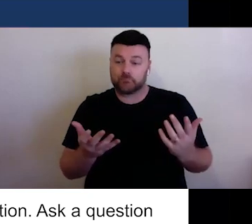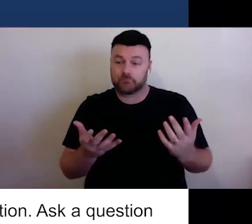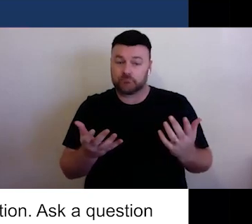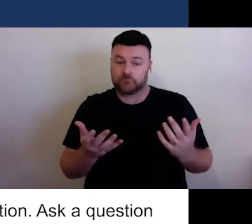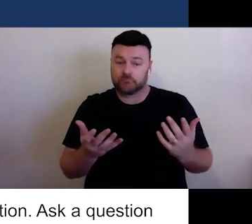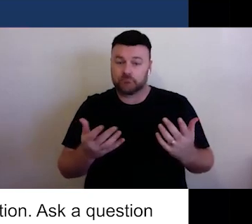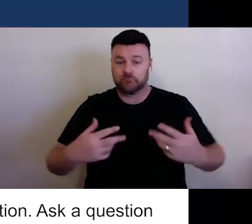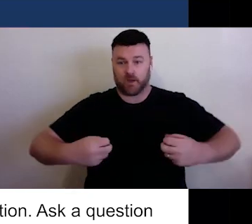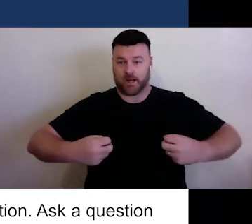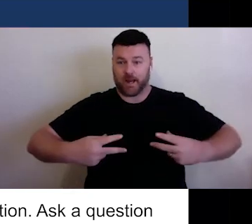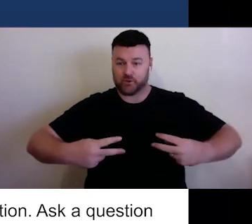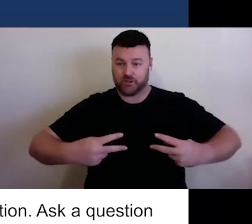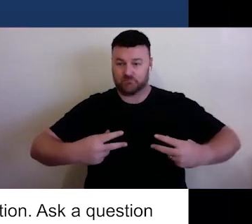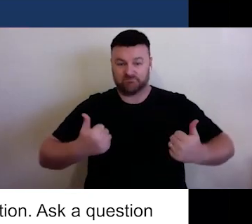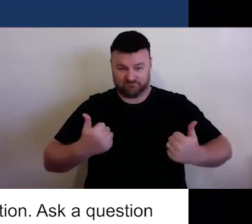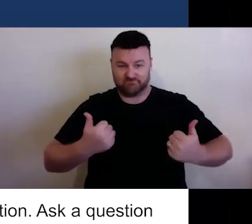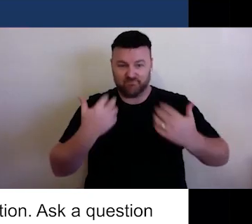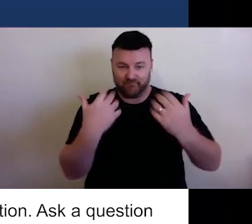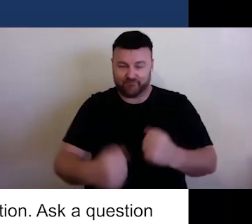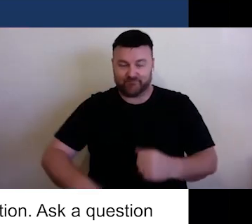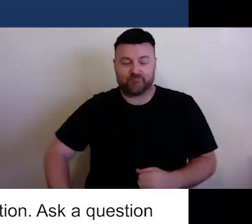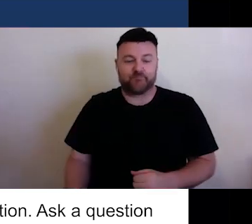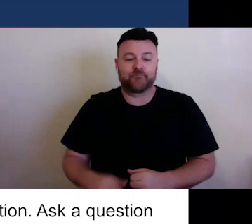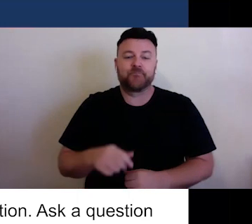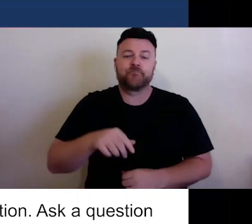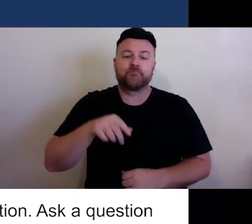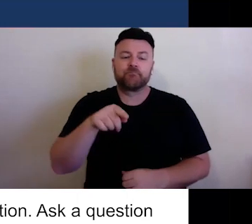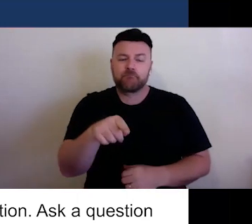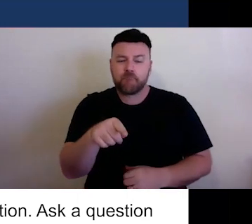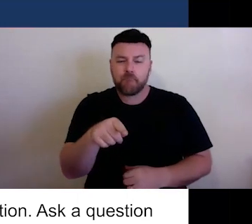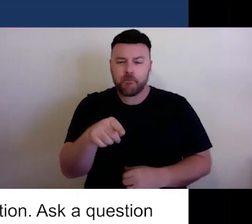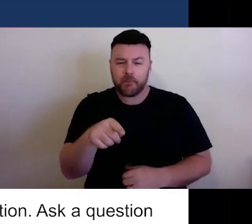captions is available by Zoom. If you can't see the captions, you can